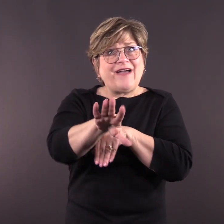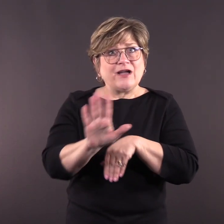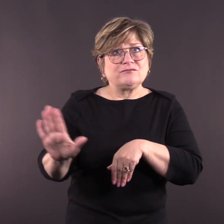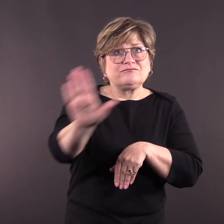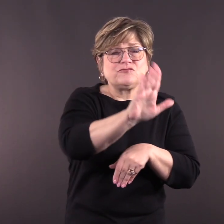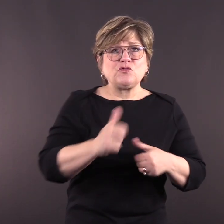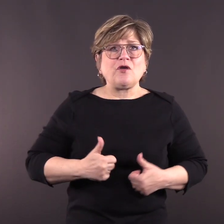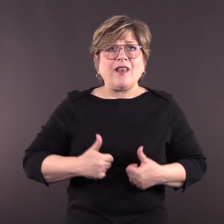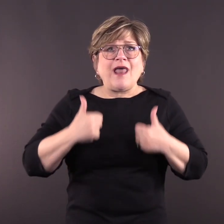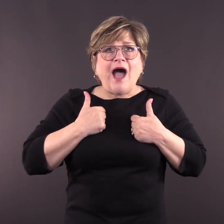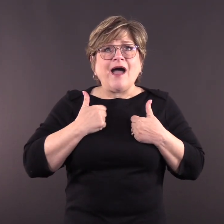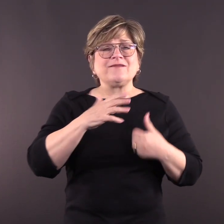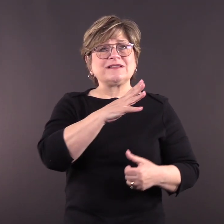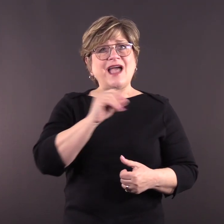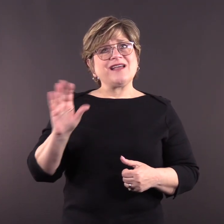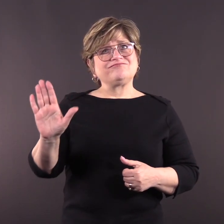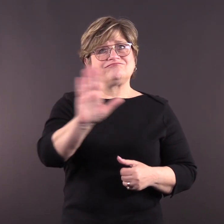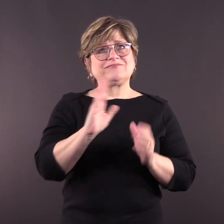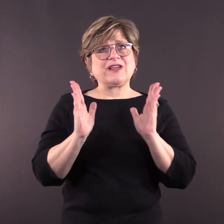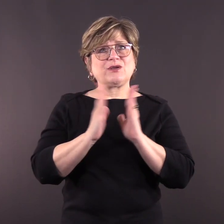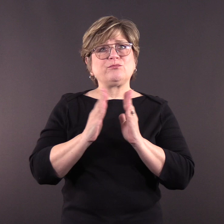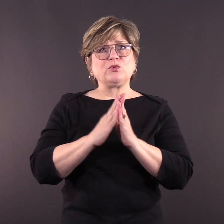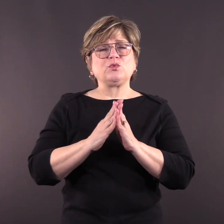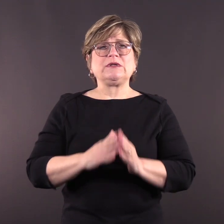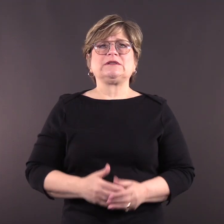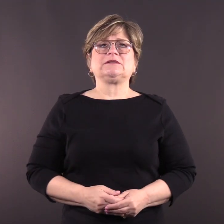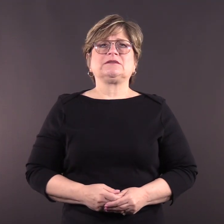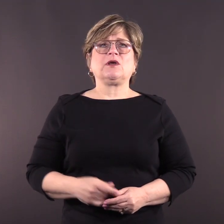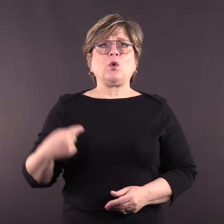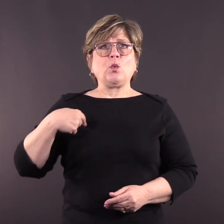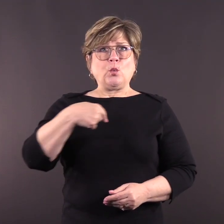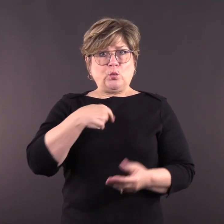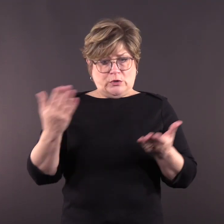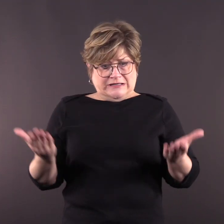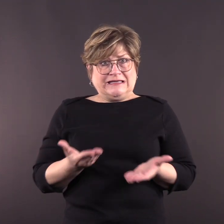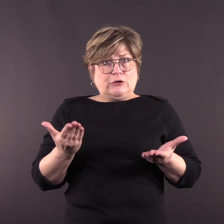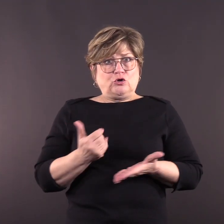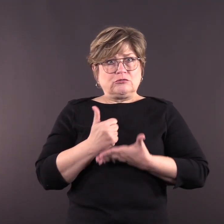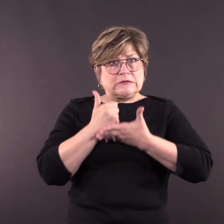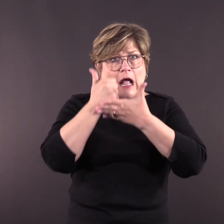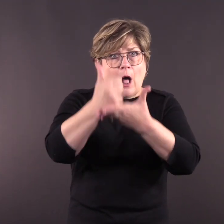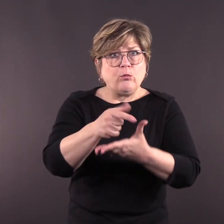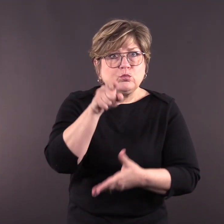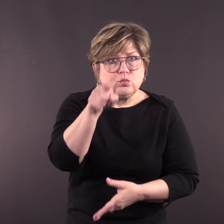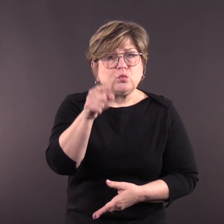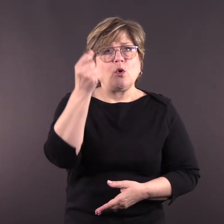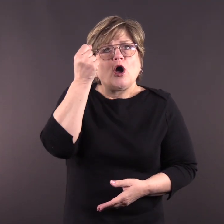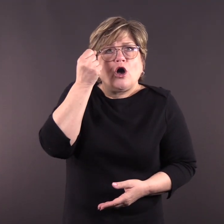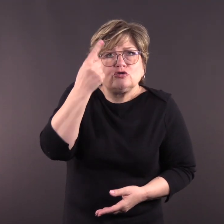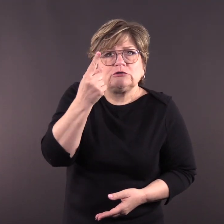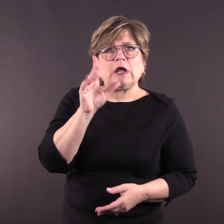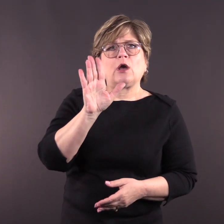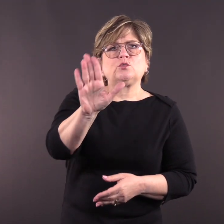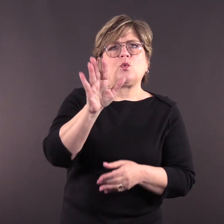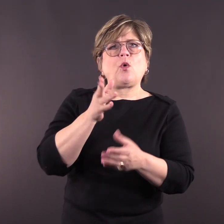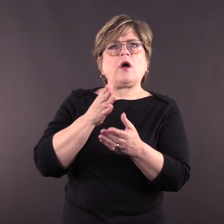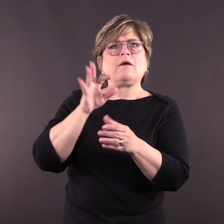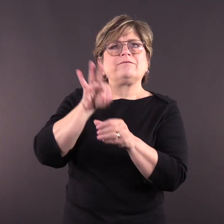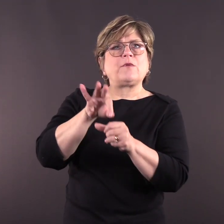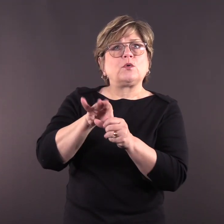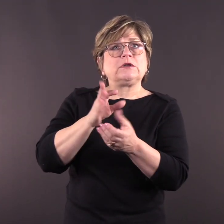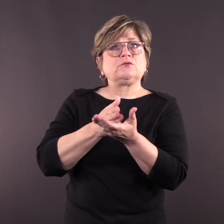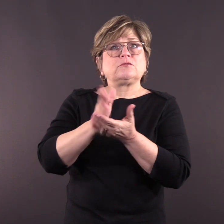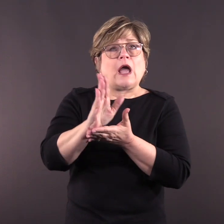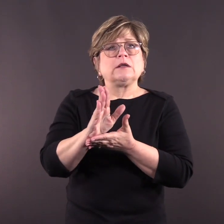their lives and their communities. We are here to help you understand